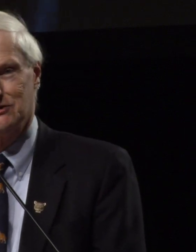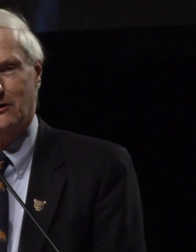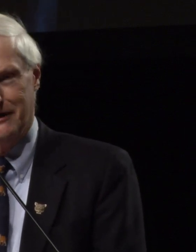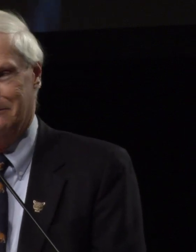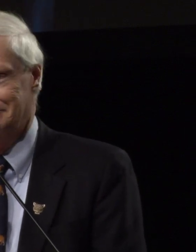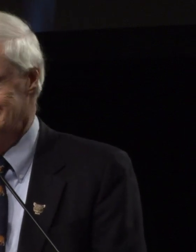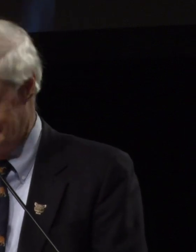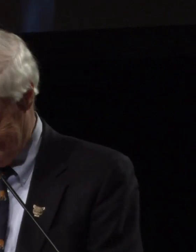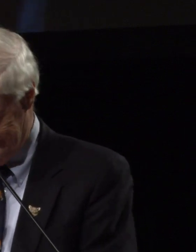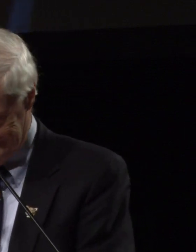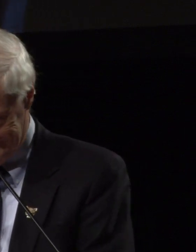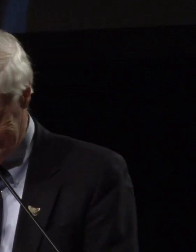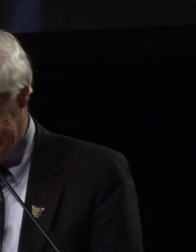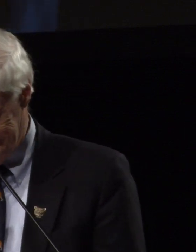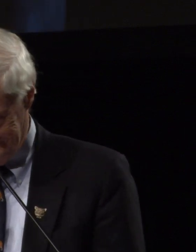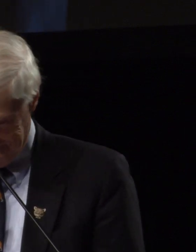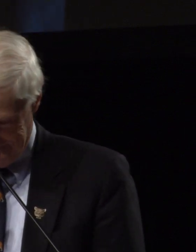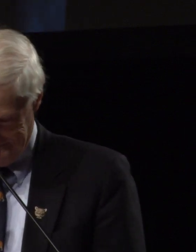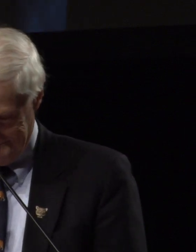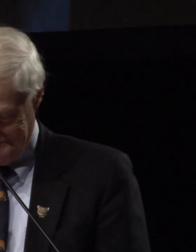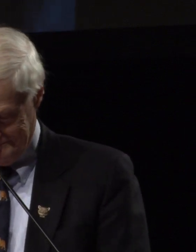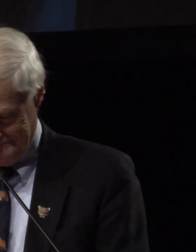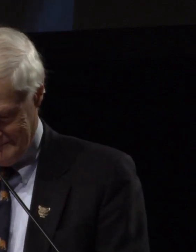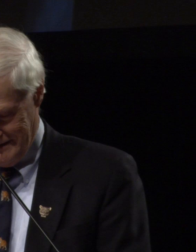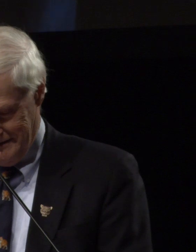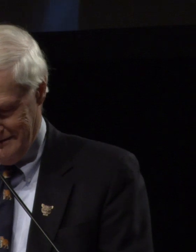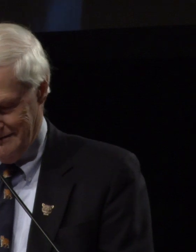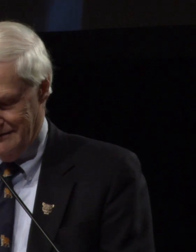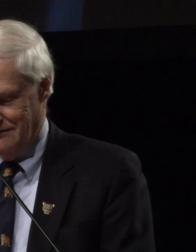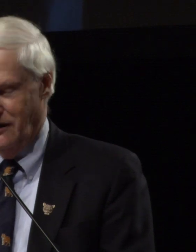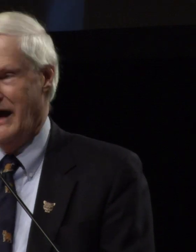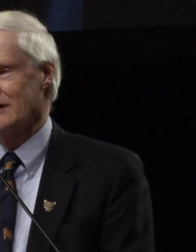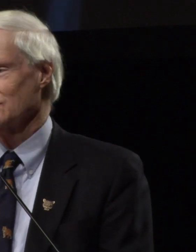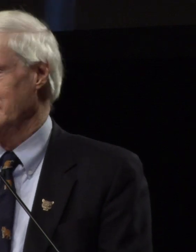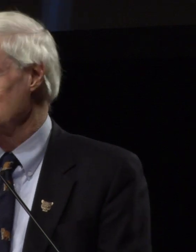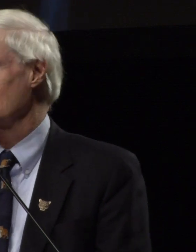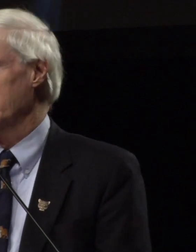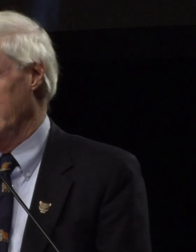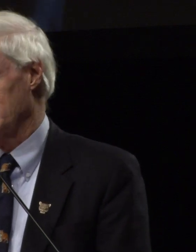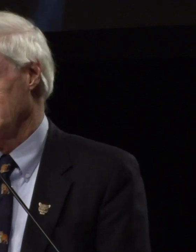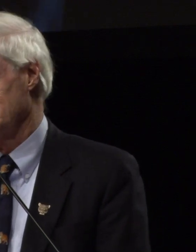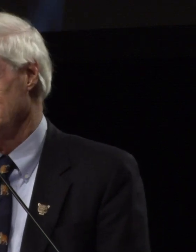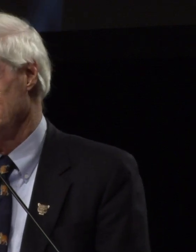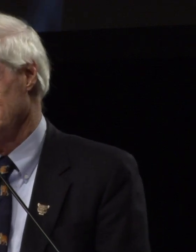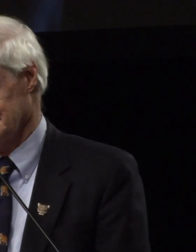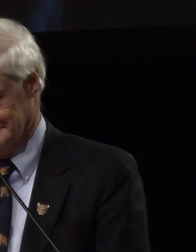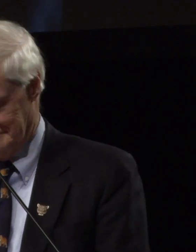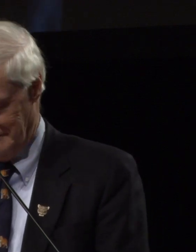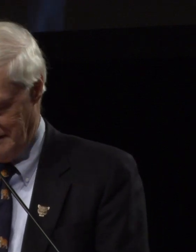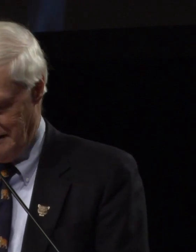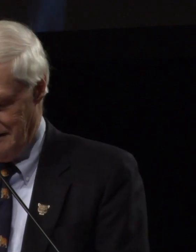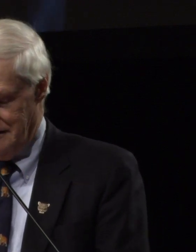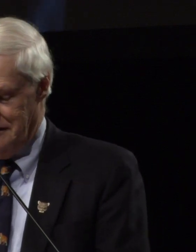I GUESS WE SHOWED HIM! WELL, ACTUALLY, HE SHOWED US.